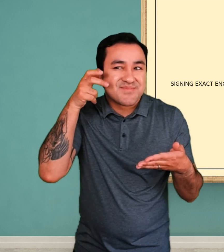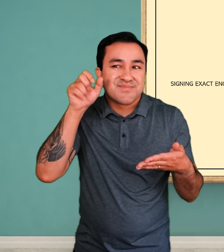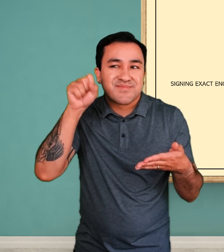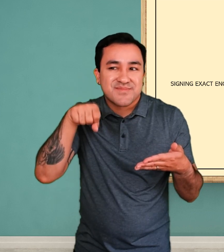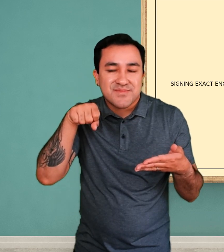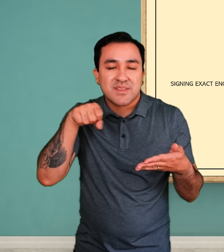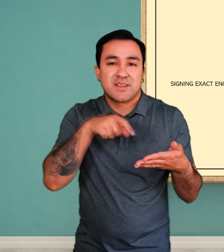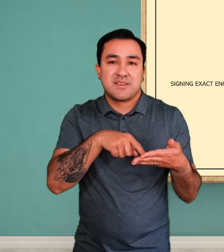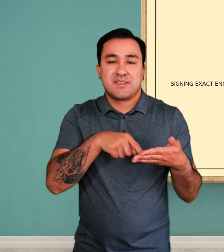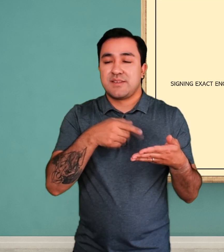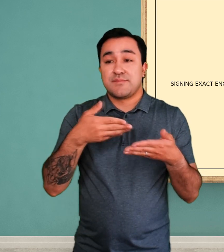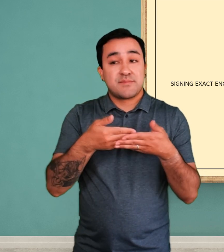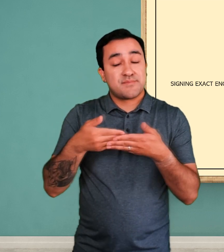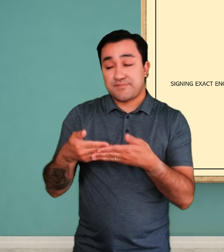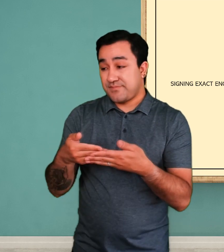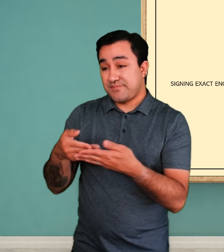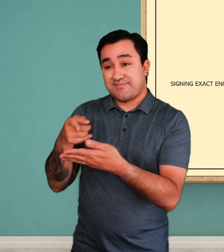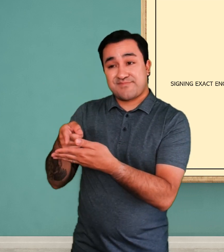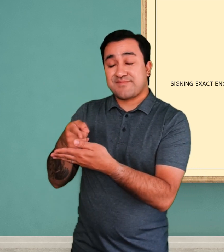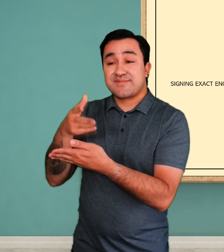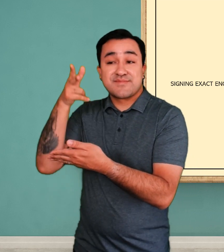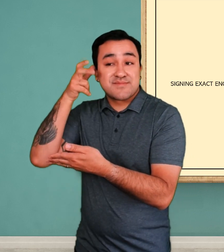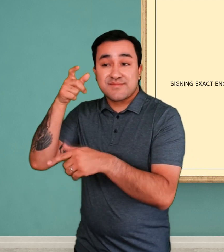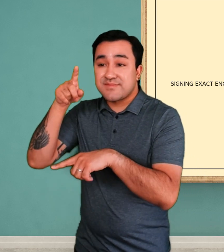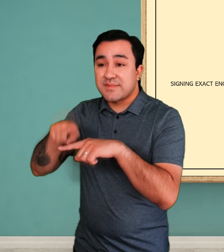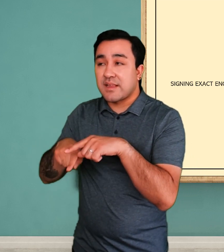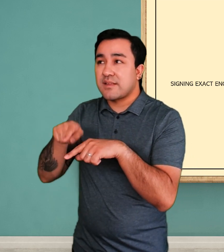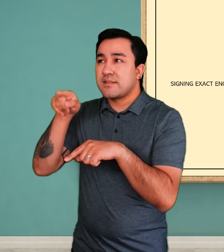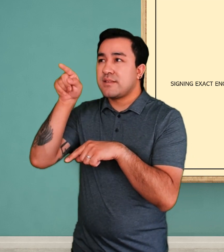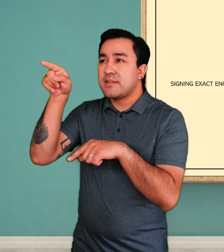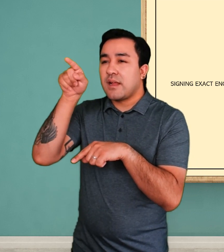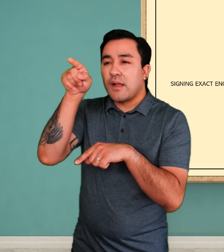When the baby cannot hear they are not able to identify the sounds of the language and